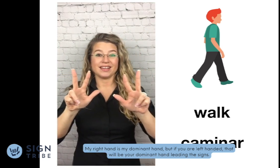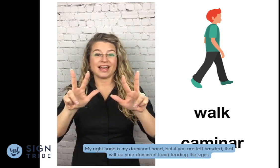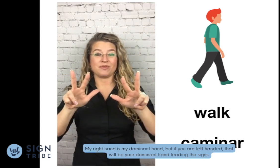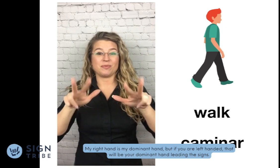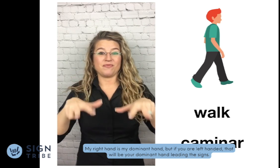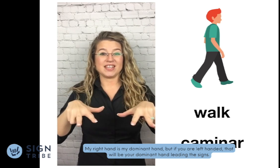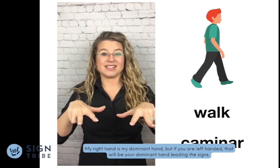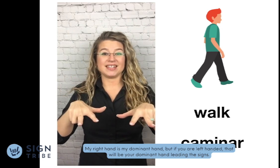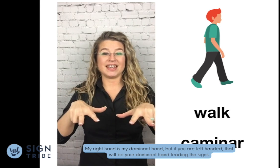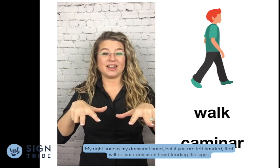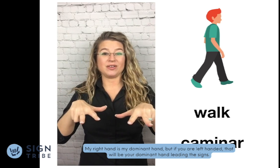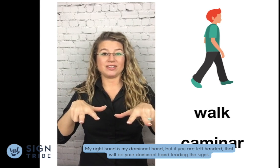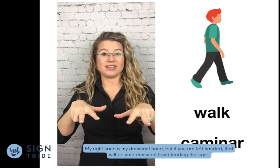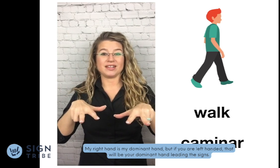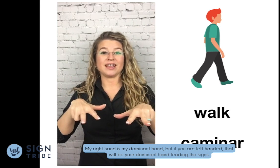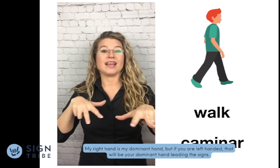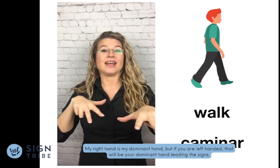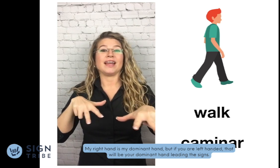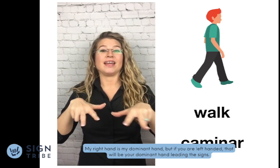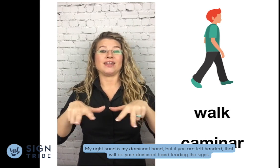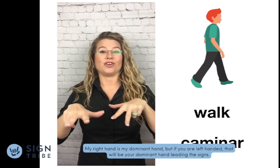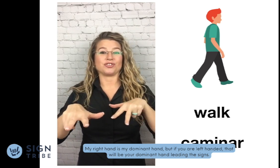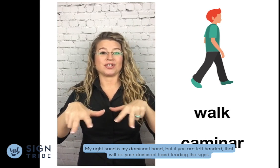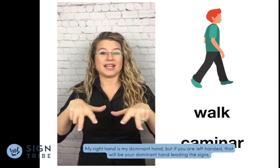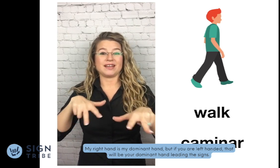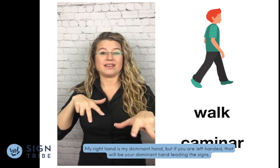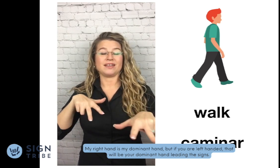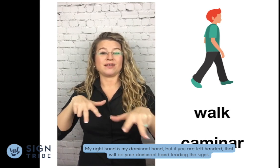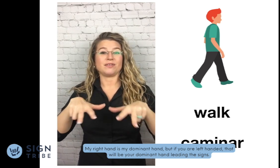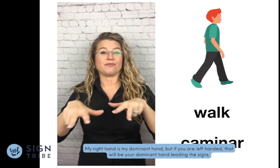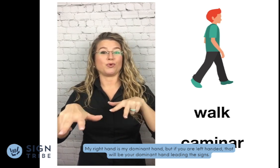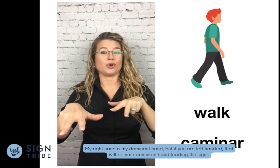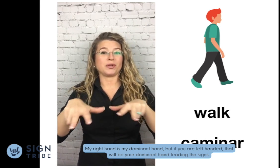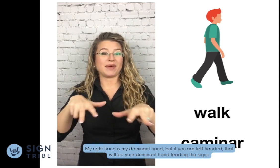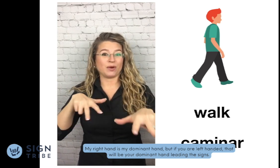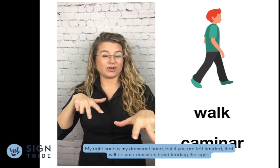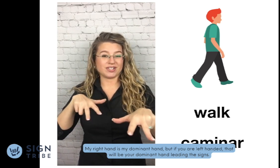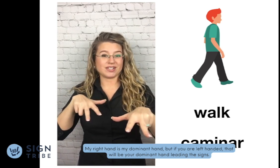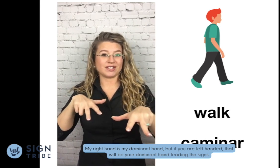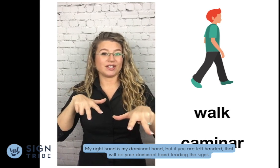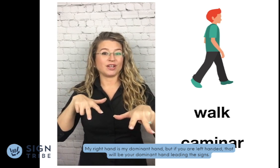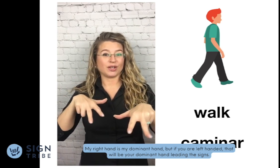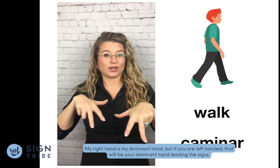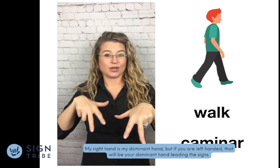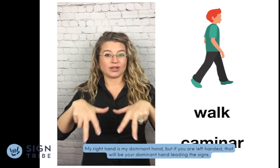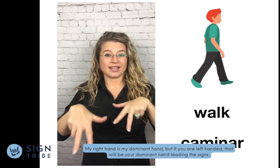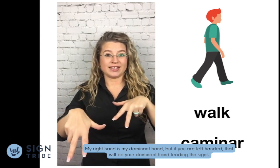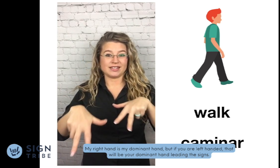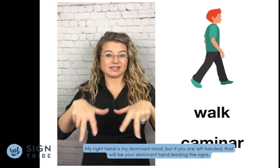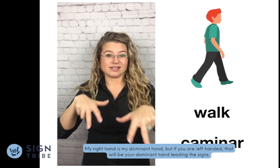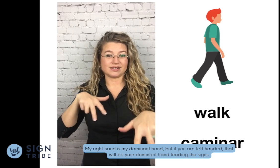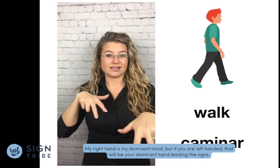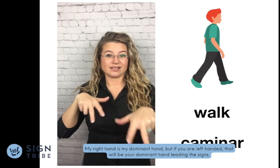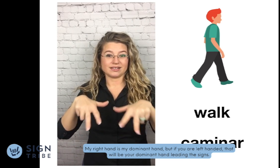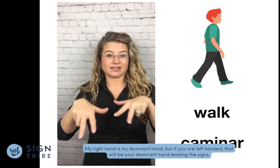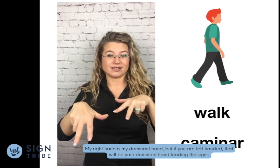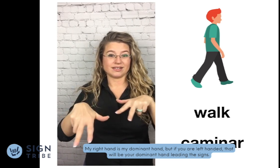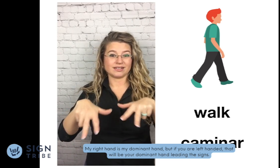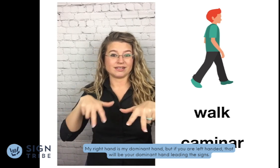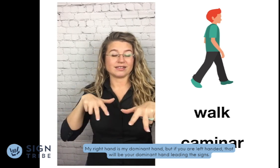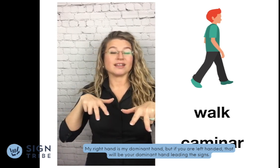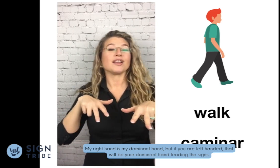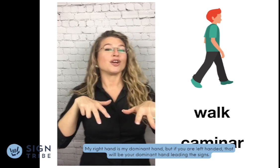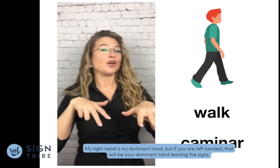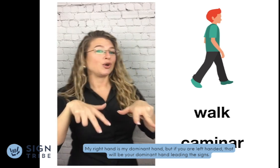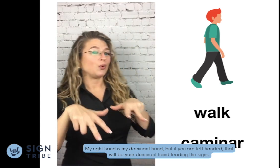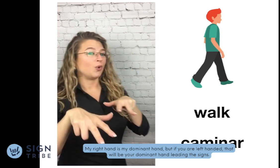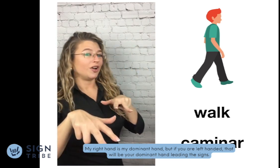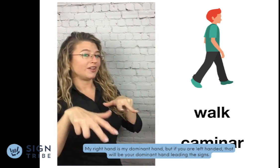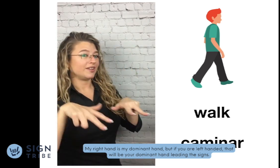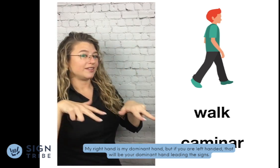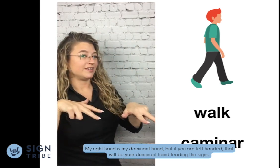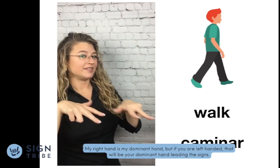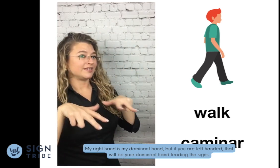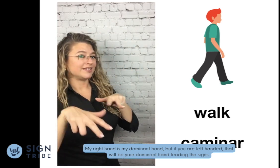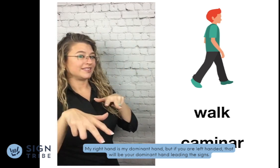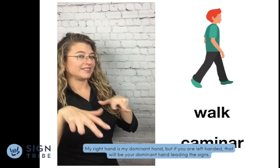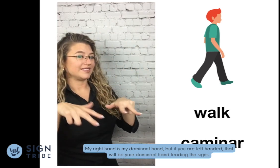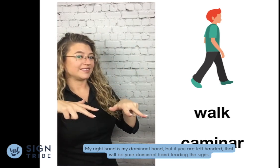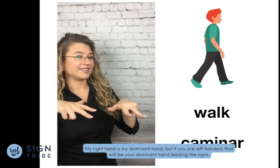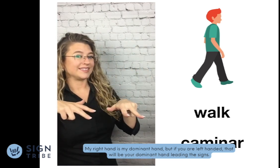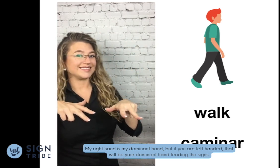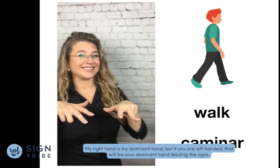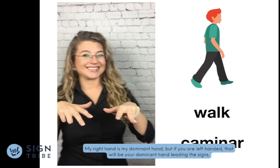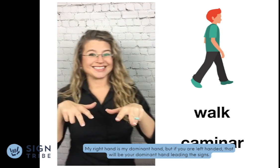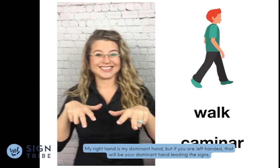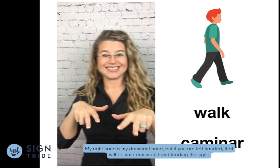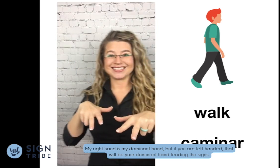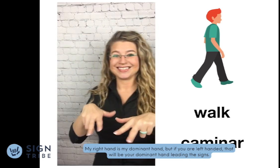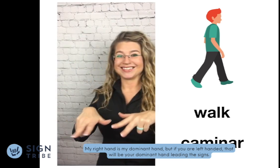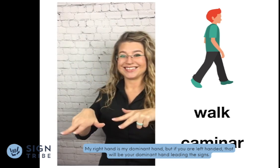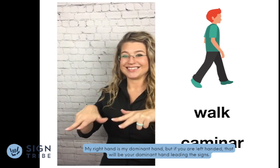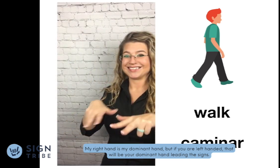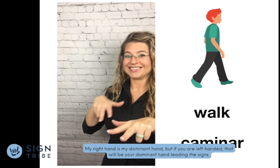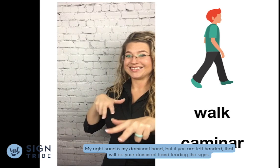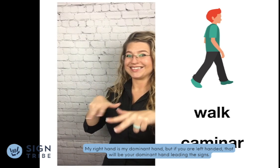have them facing down and alternate forward and backwards like this. Walk.